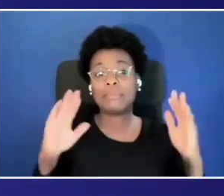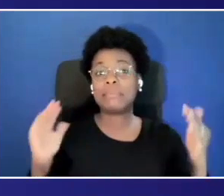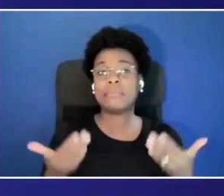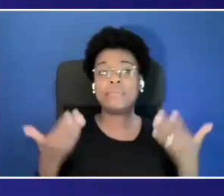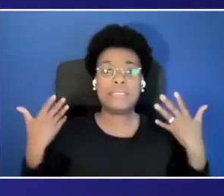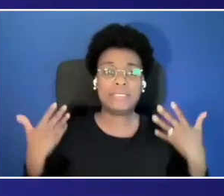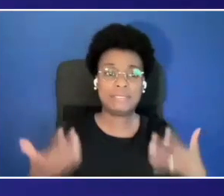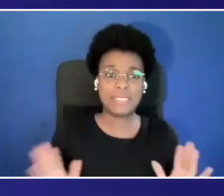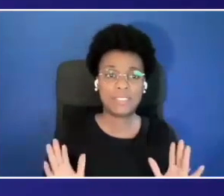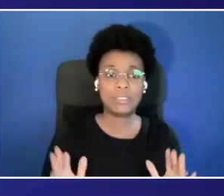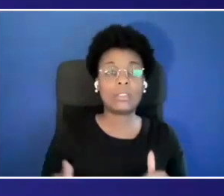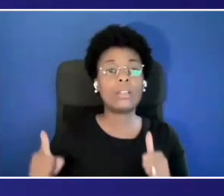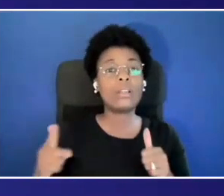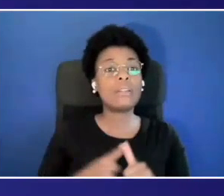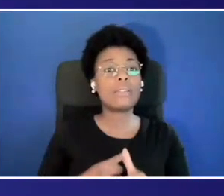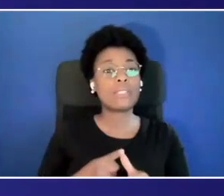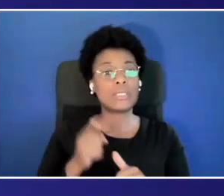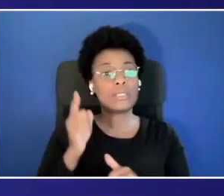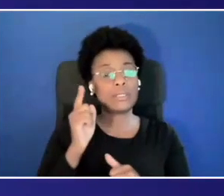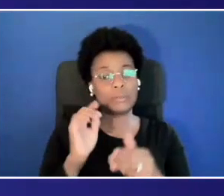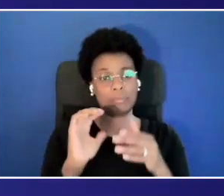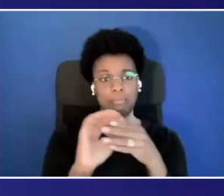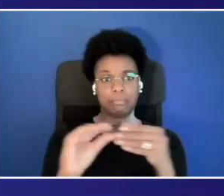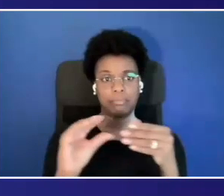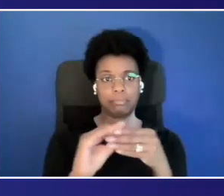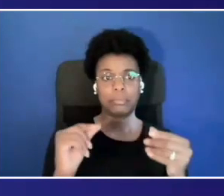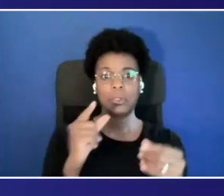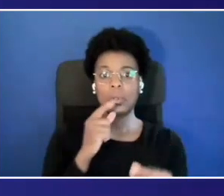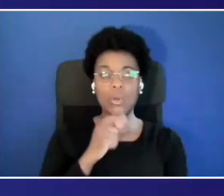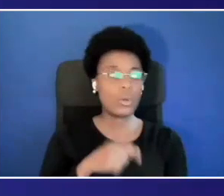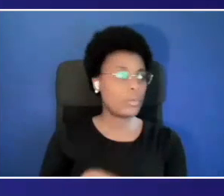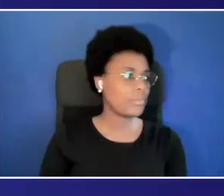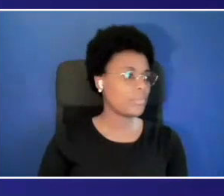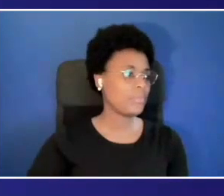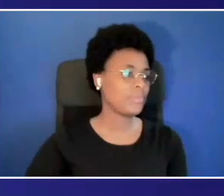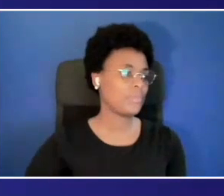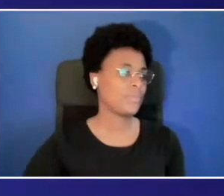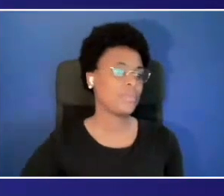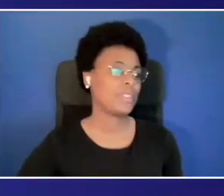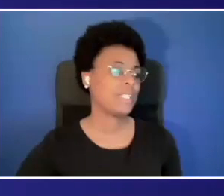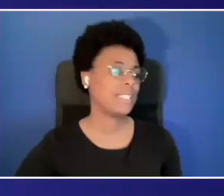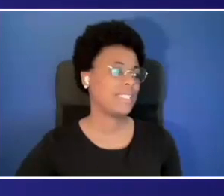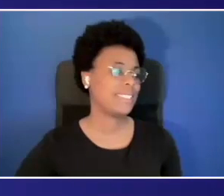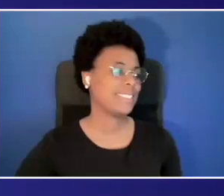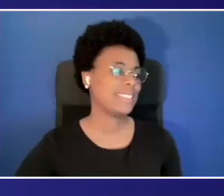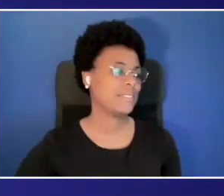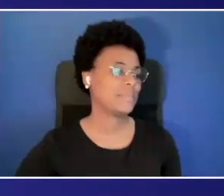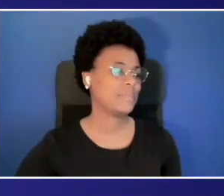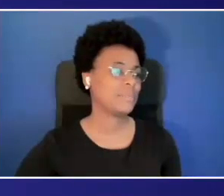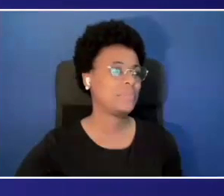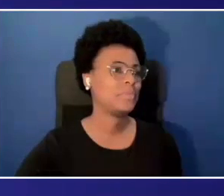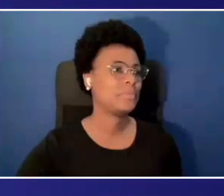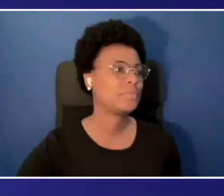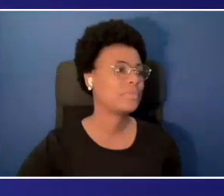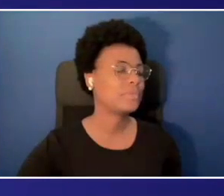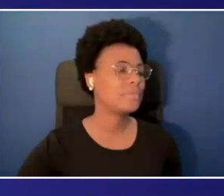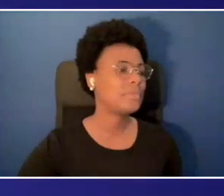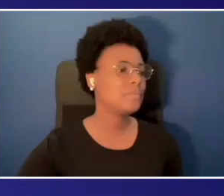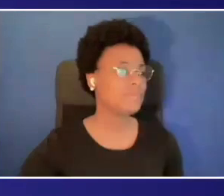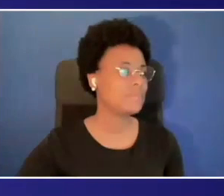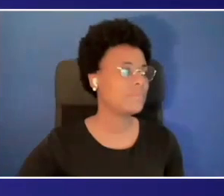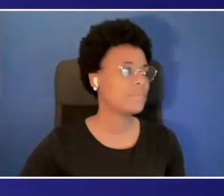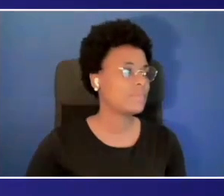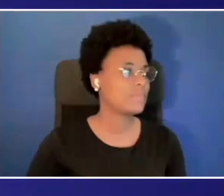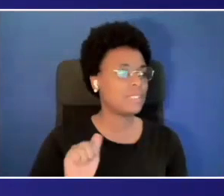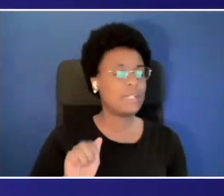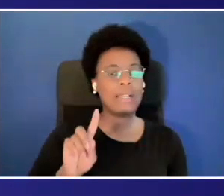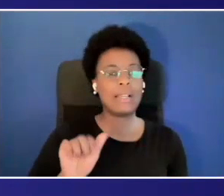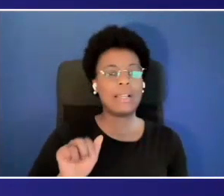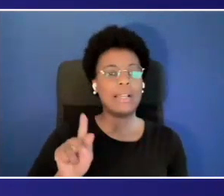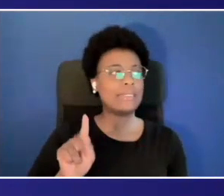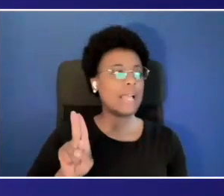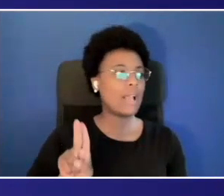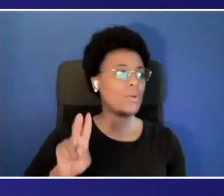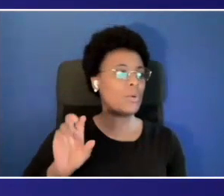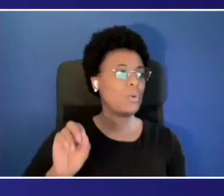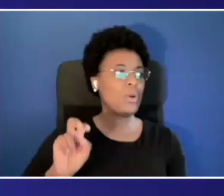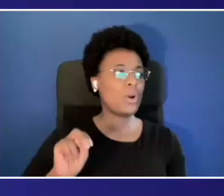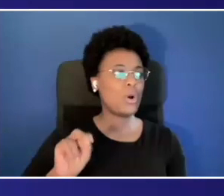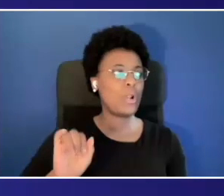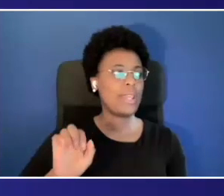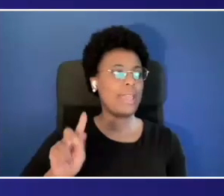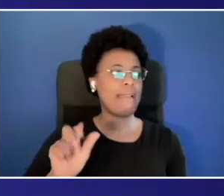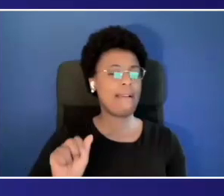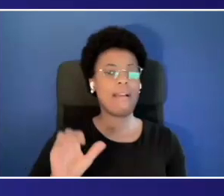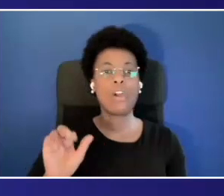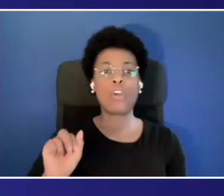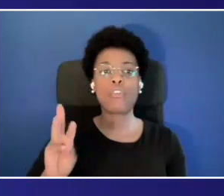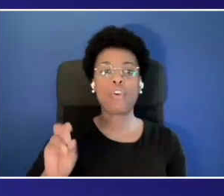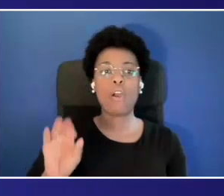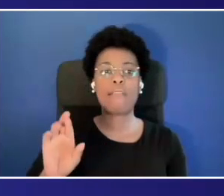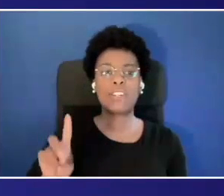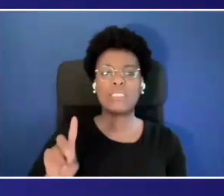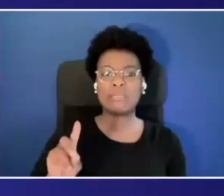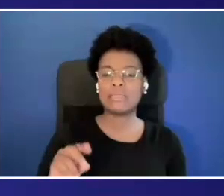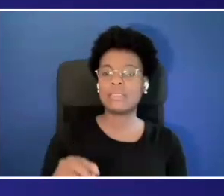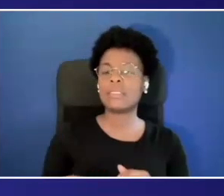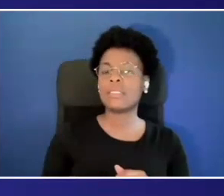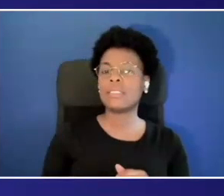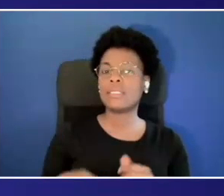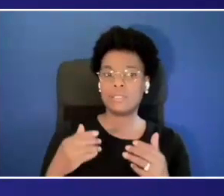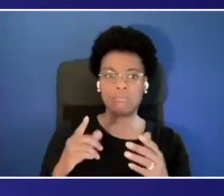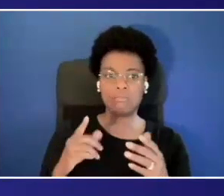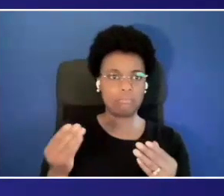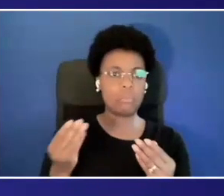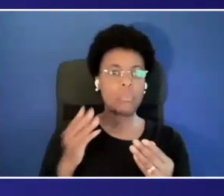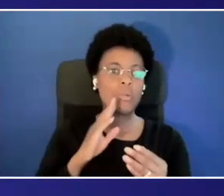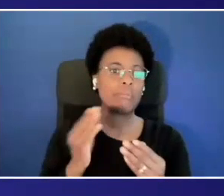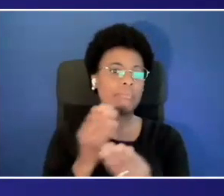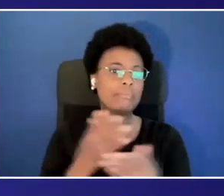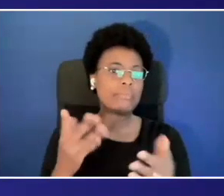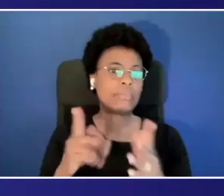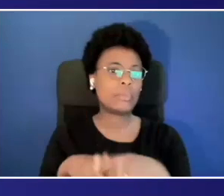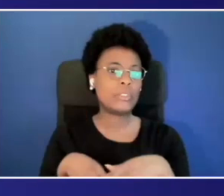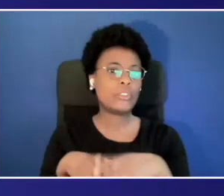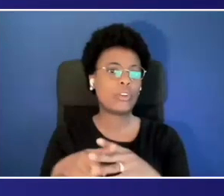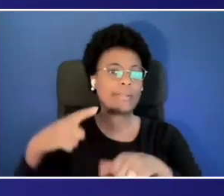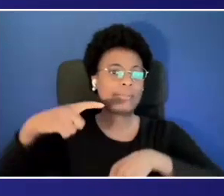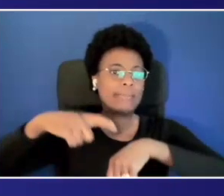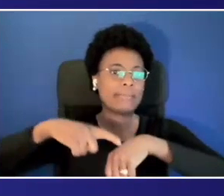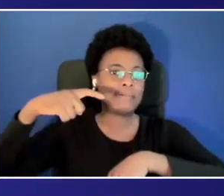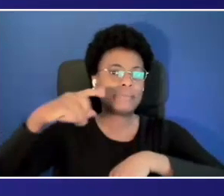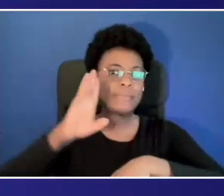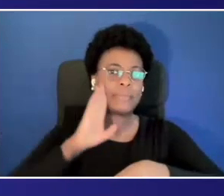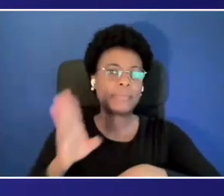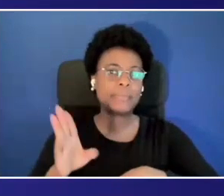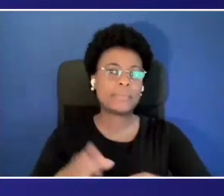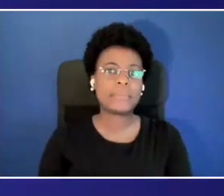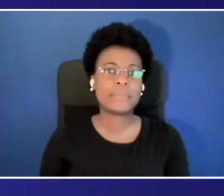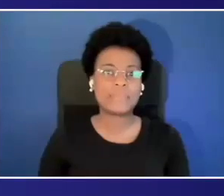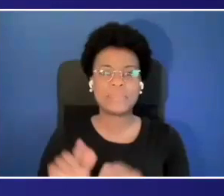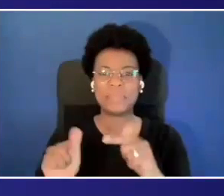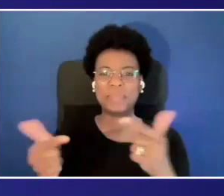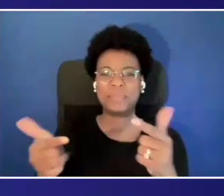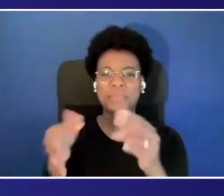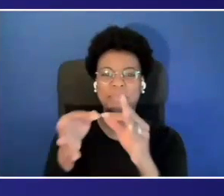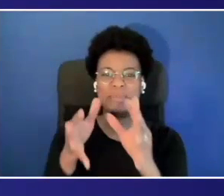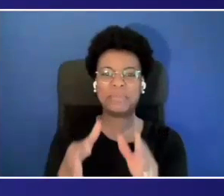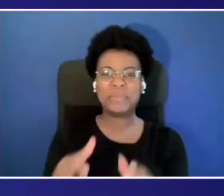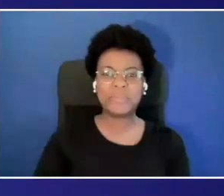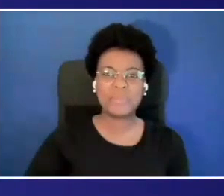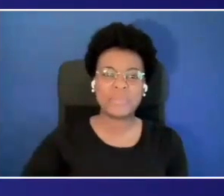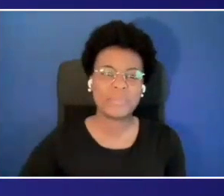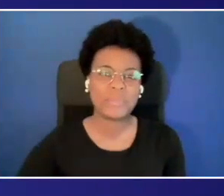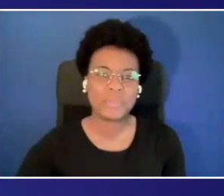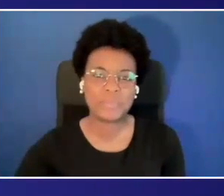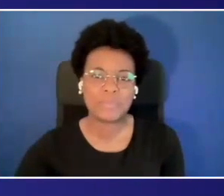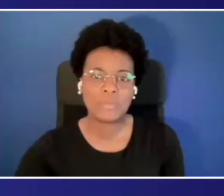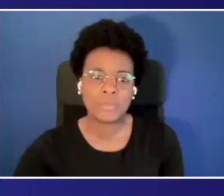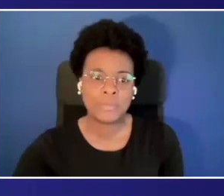Our 1st speaker is Adaku. Onjake proffered and if I have mispronounced your name my sincereest apologies if you would ready yourself and let me know when you're ready, we'll start the clock.